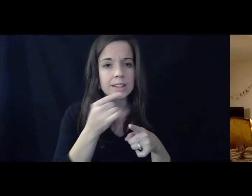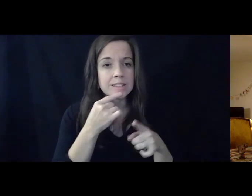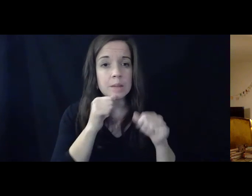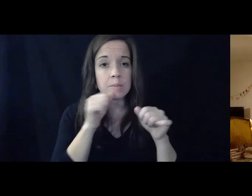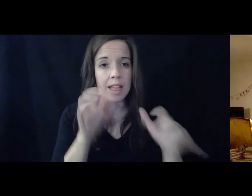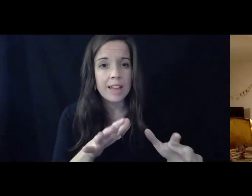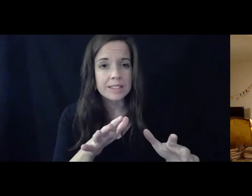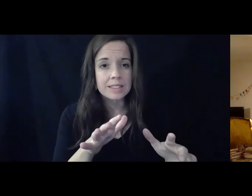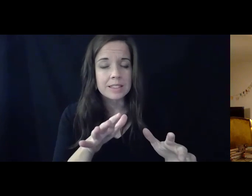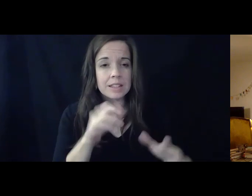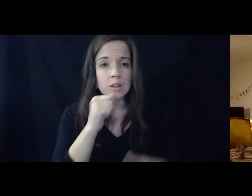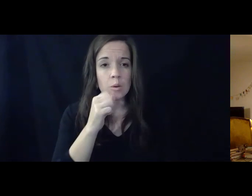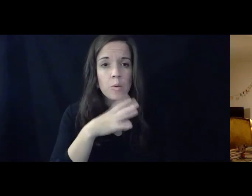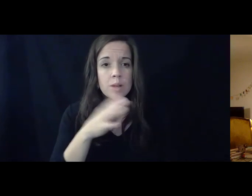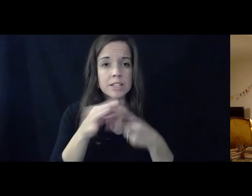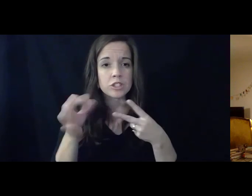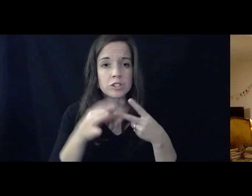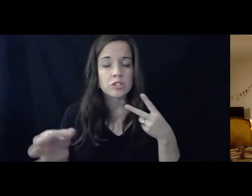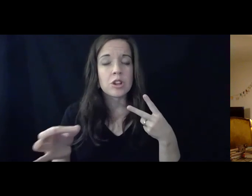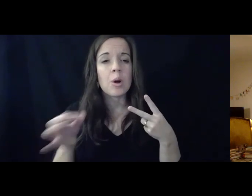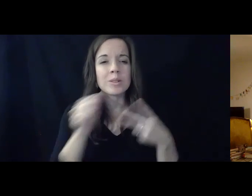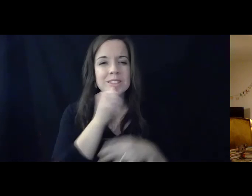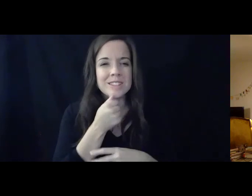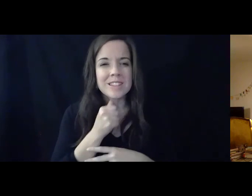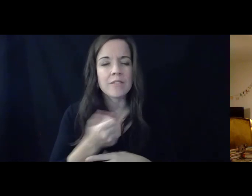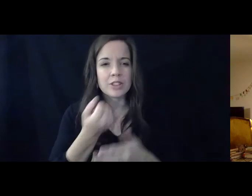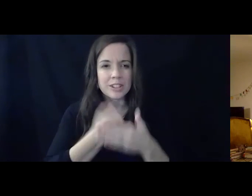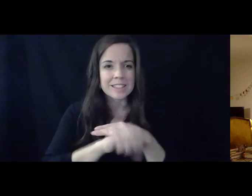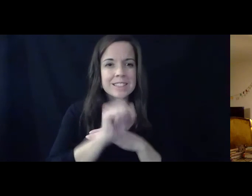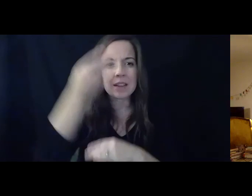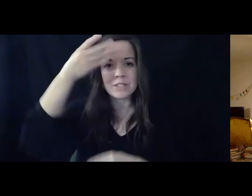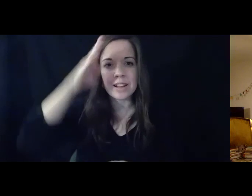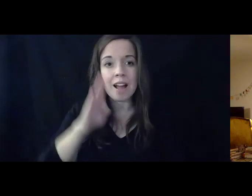the woman chose to suffer, conceived a god, though she never knew a man.